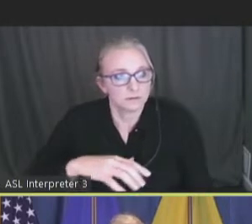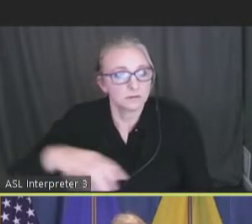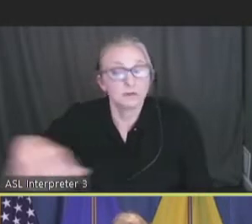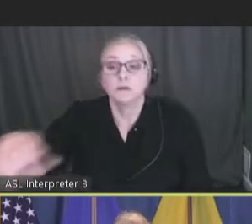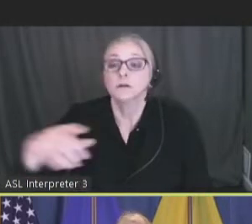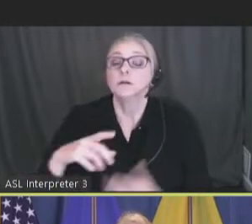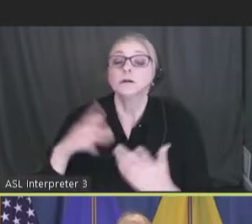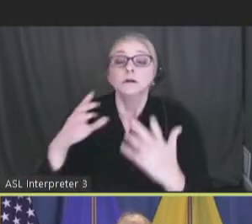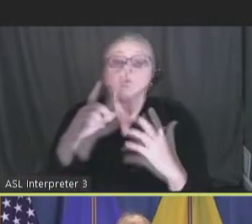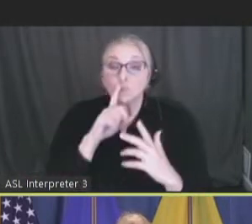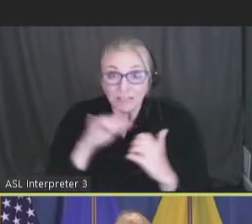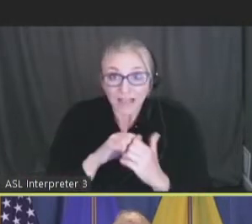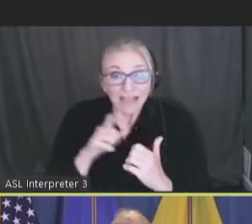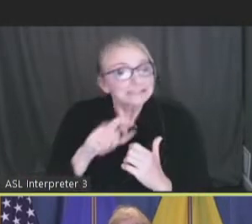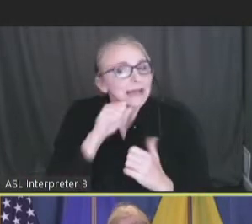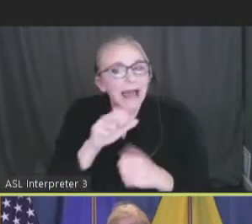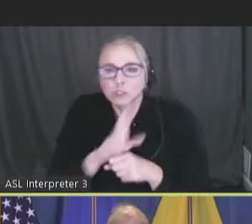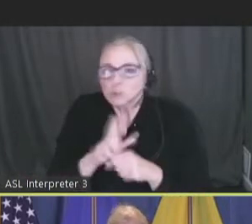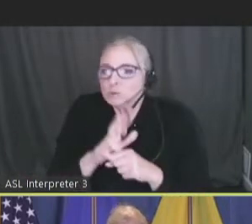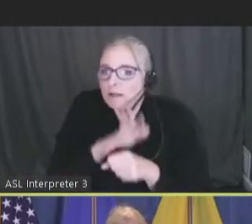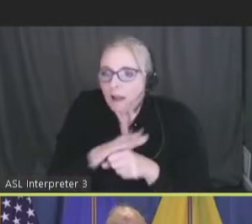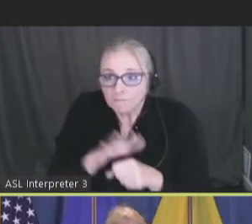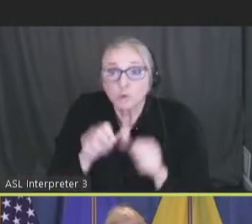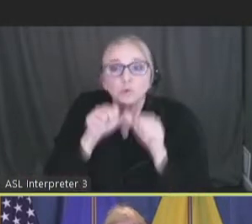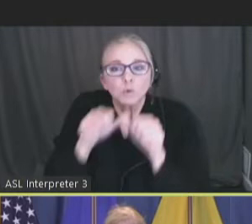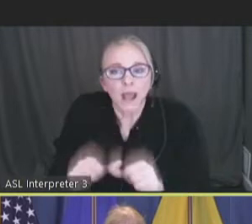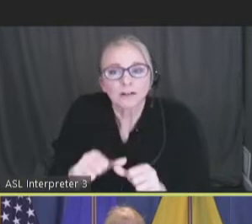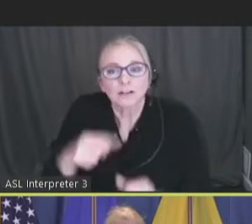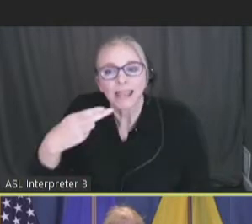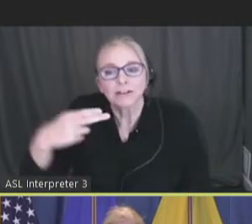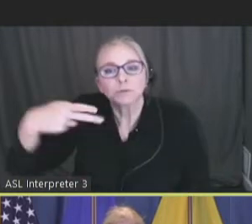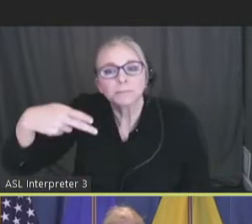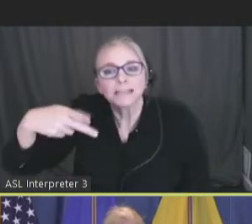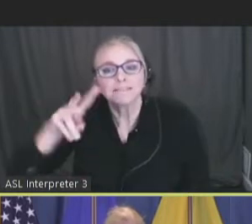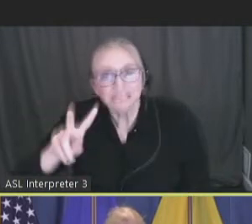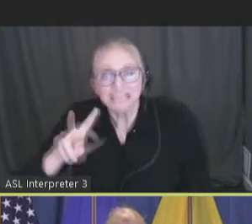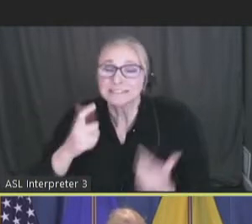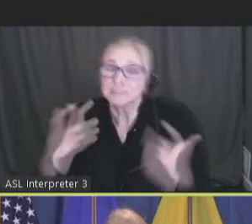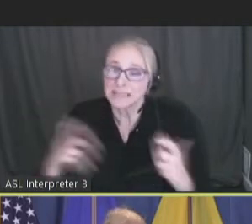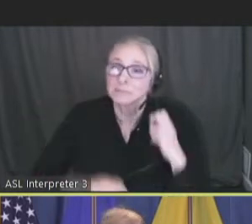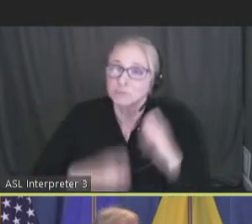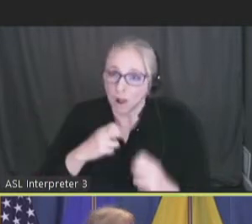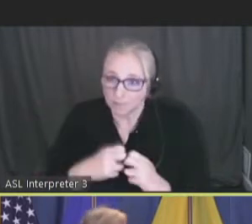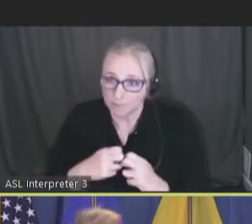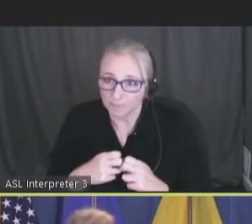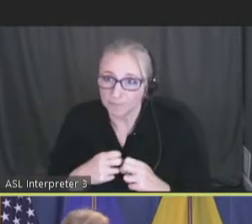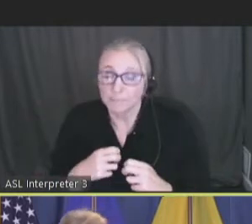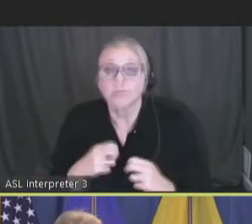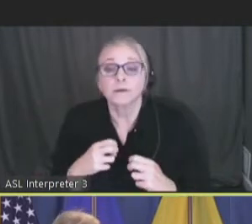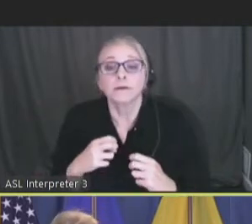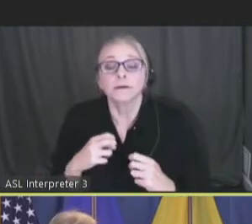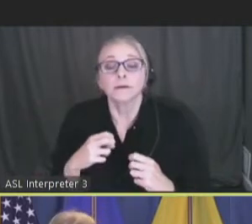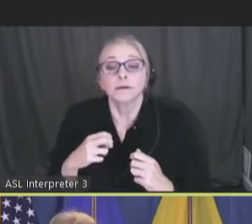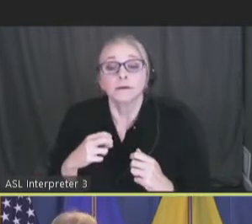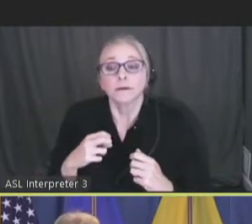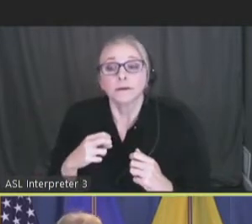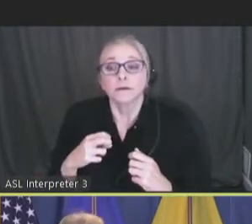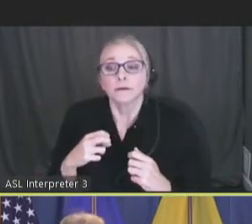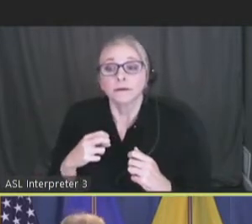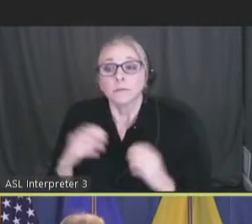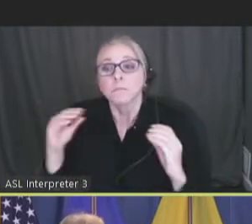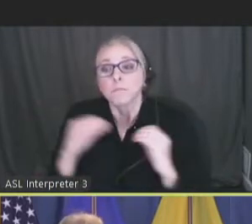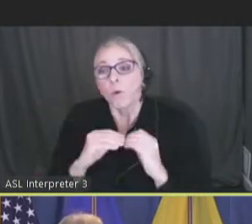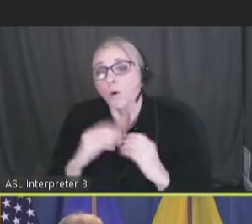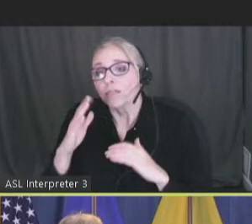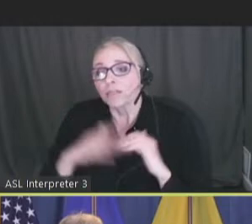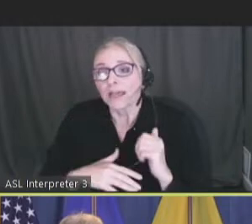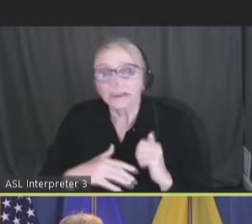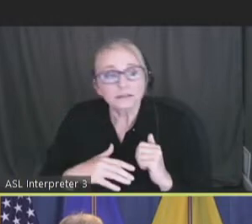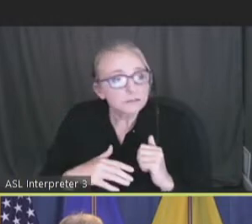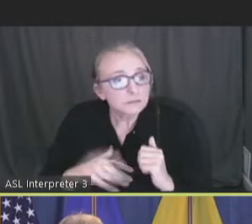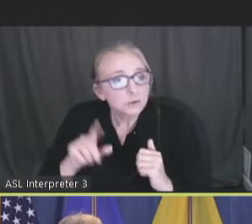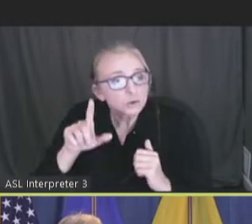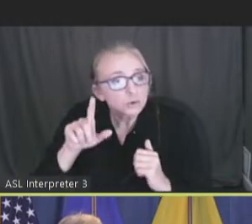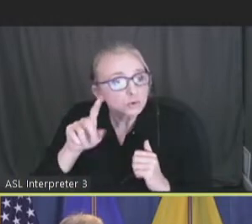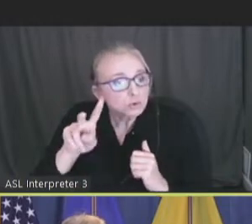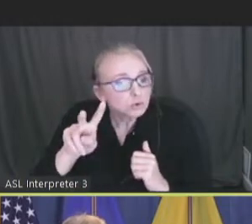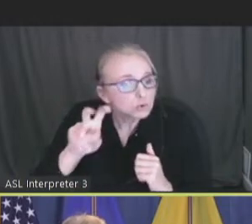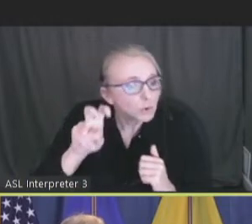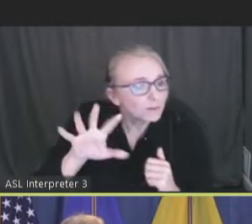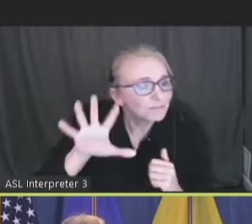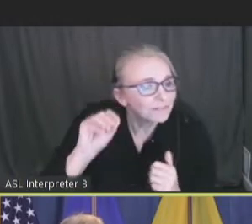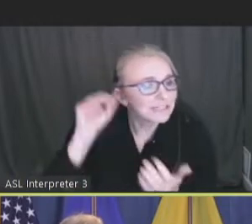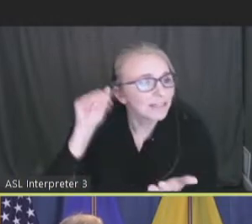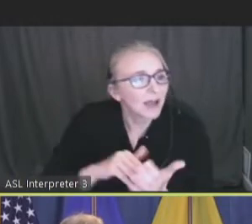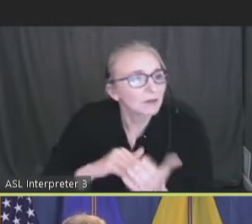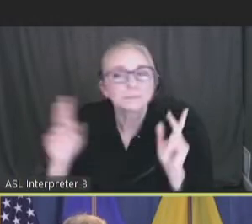it's underutilized, so chronic HBV remains a huge global problem. More than 250,000 people -- 290